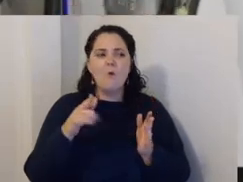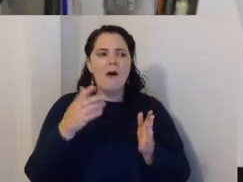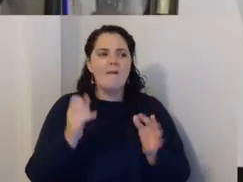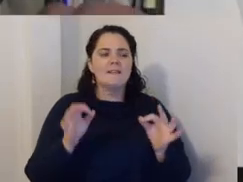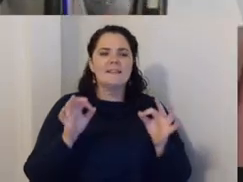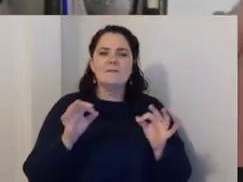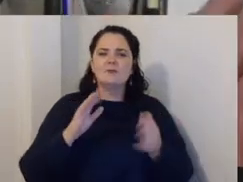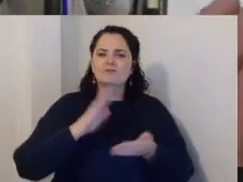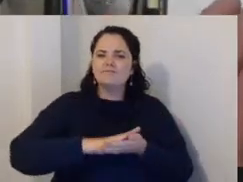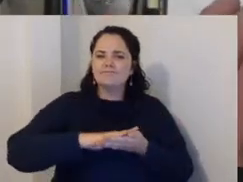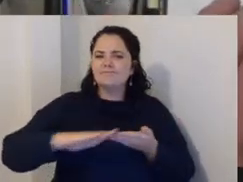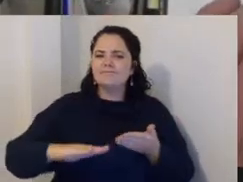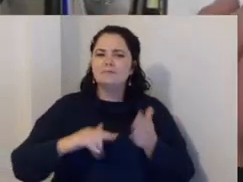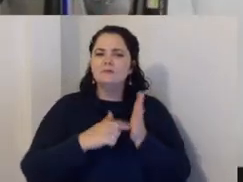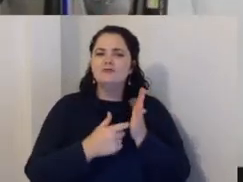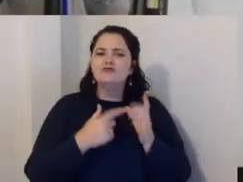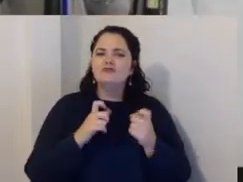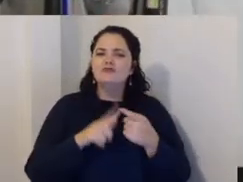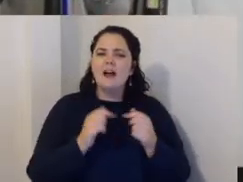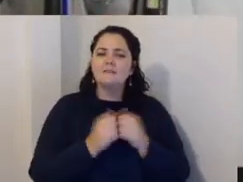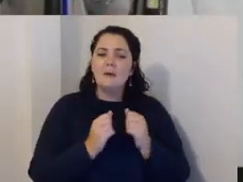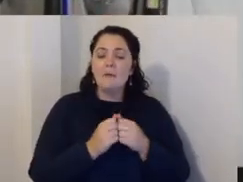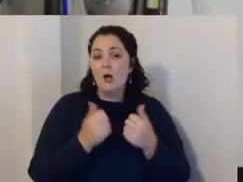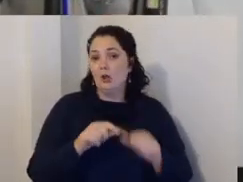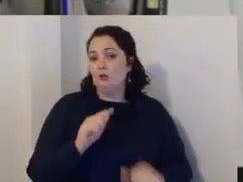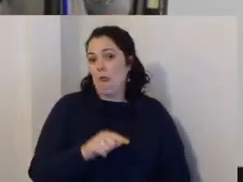or something like that at home that will work as well alright so I'm going to show you a method